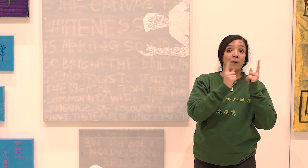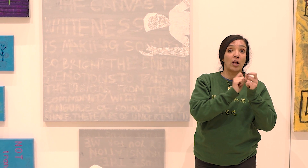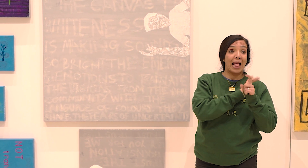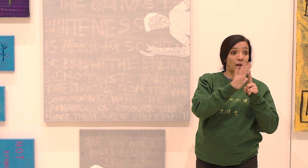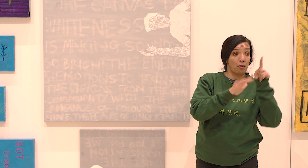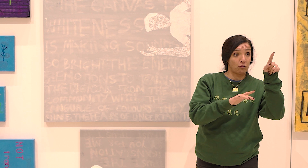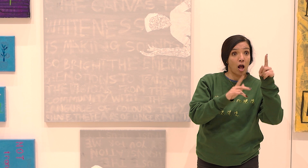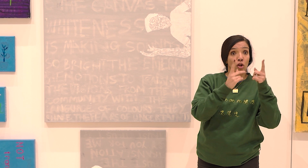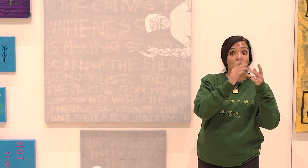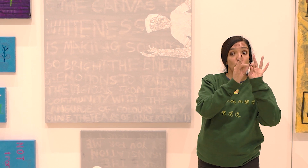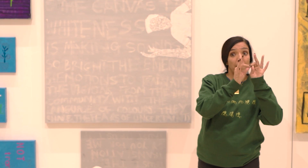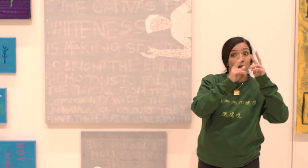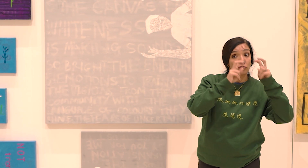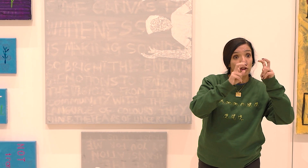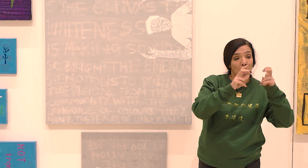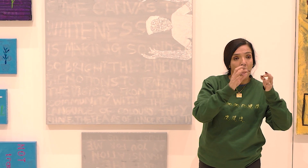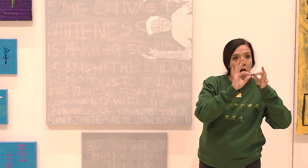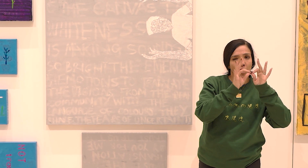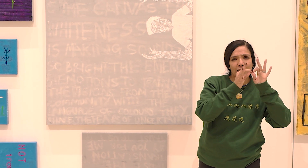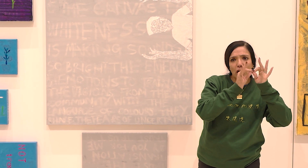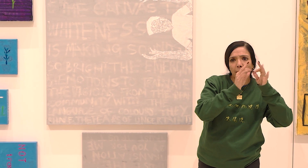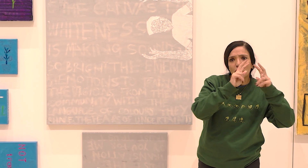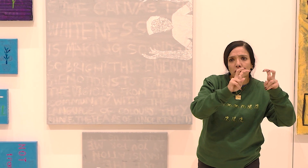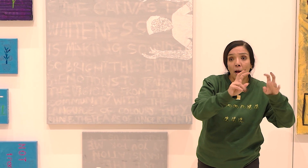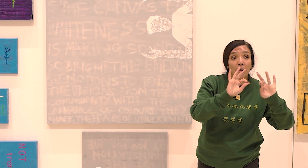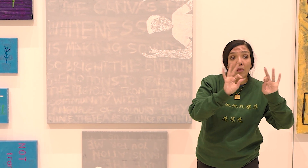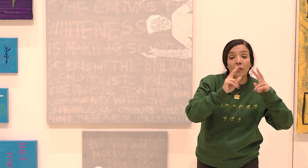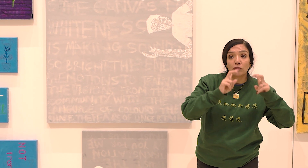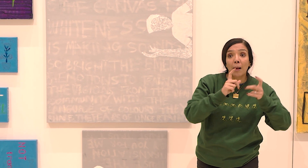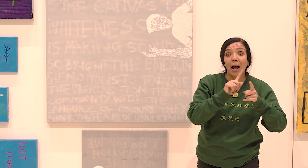Heriot-Watt University in Edinburgh and the Interpreting Department were looking at